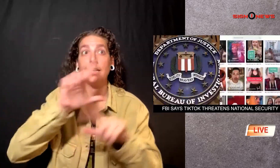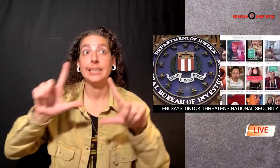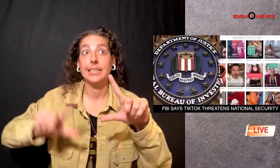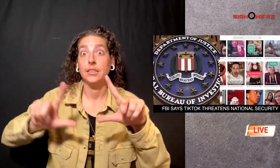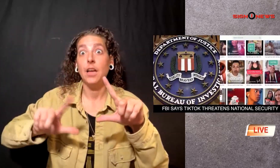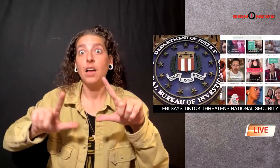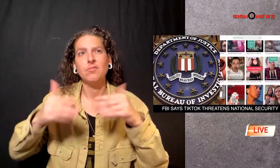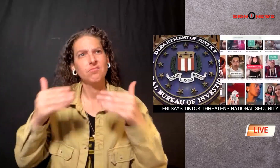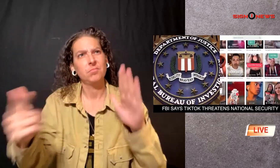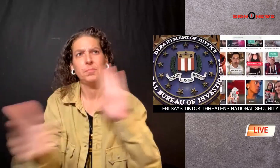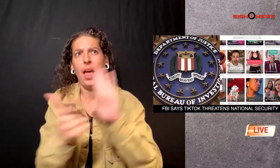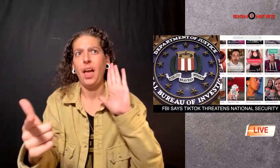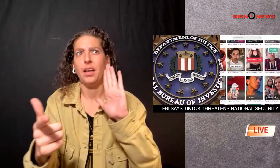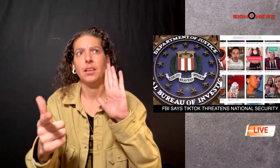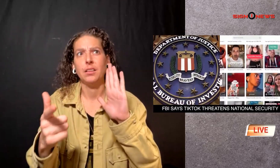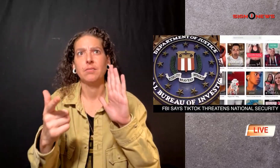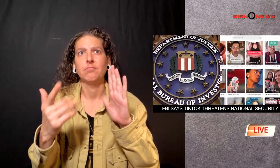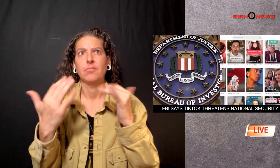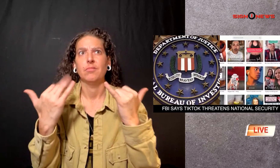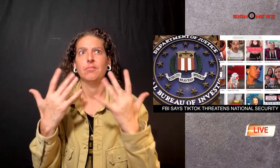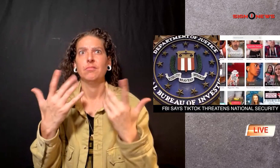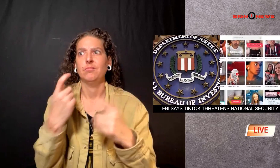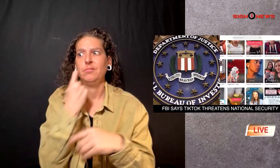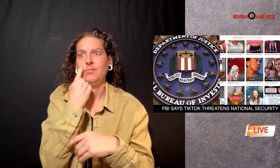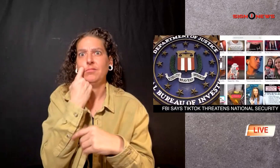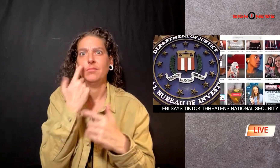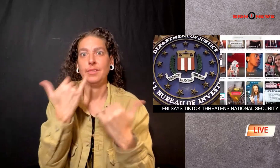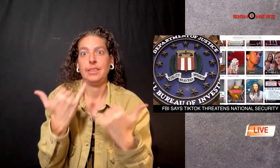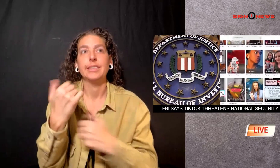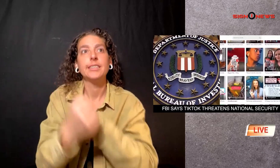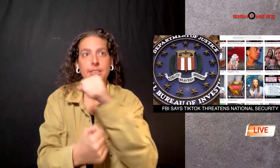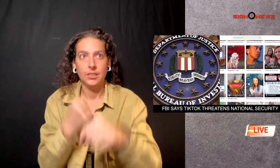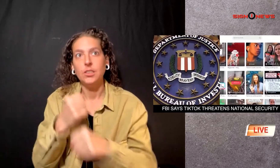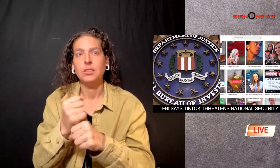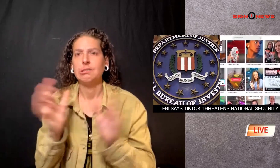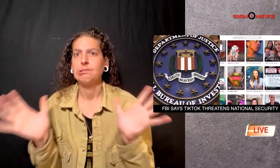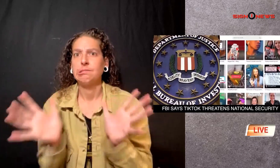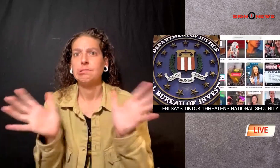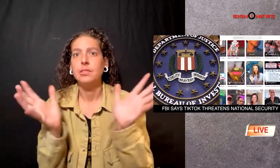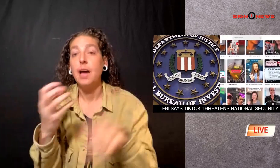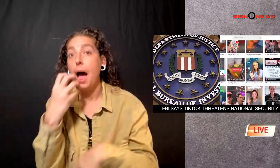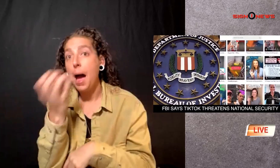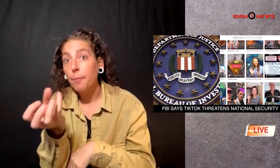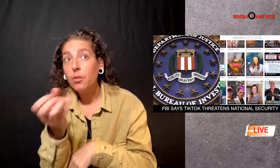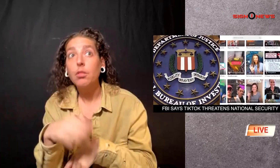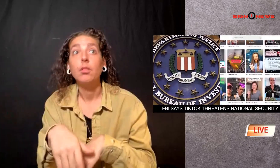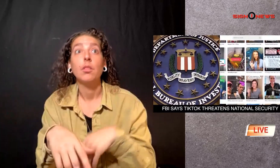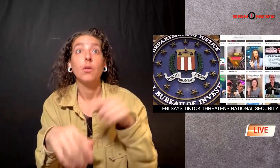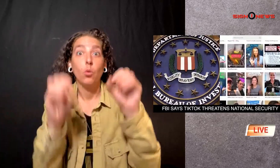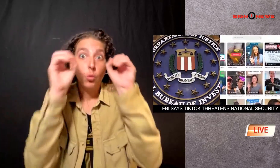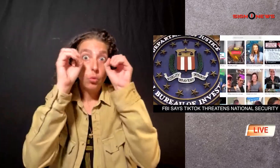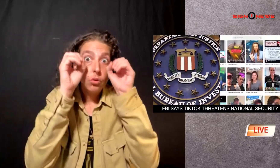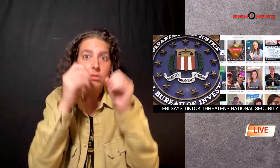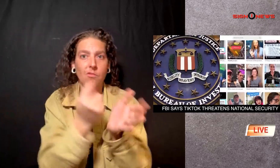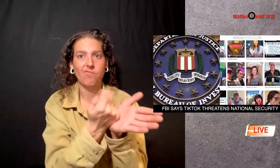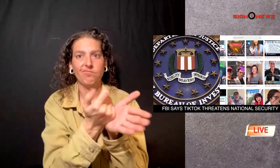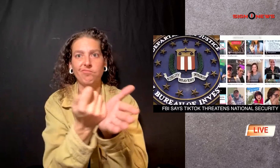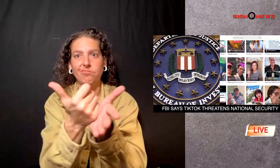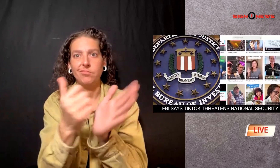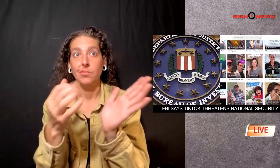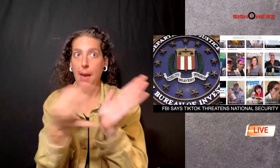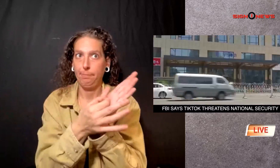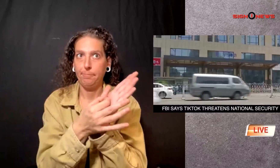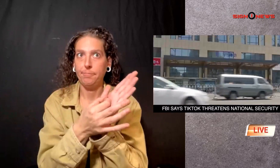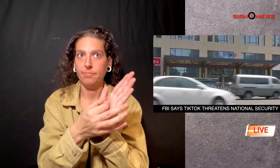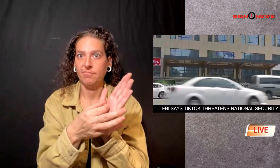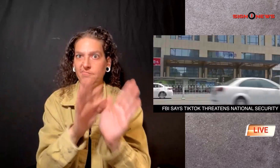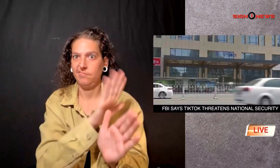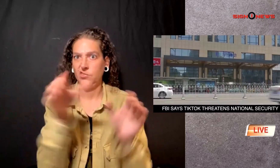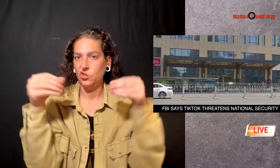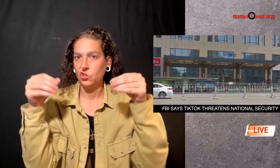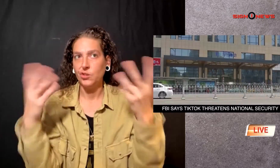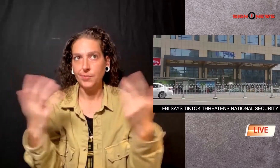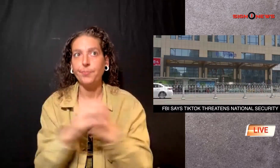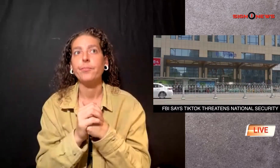for a nationwide TikTok ban and earlier this year urged Google and Apple to remove it from